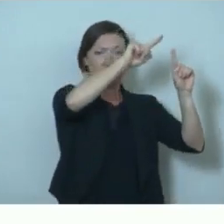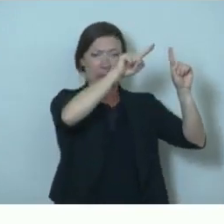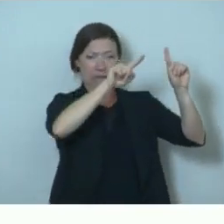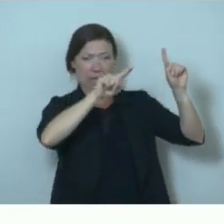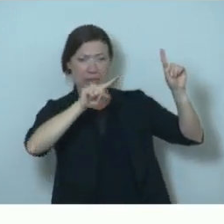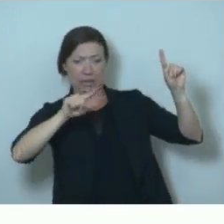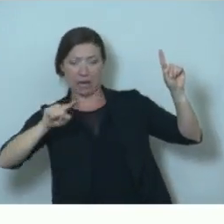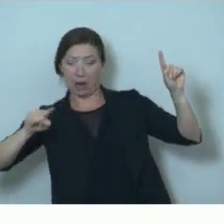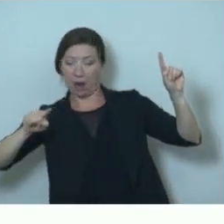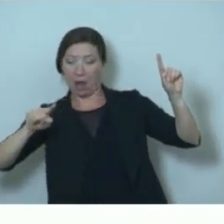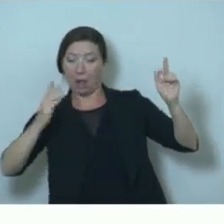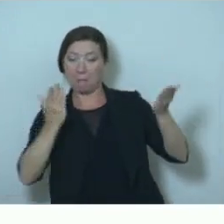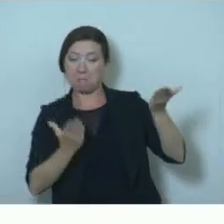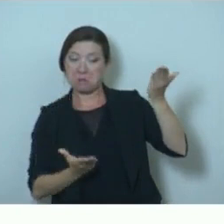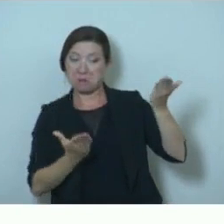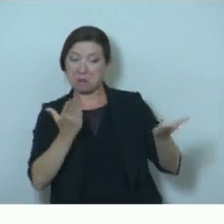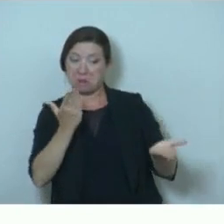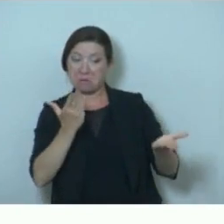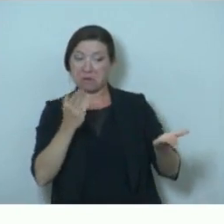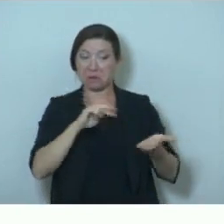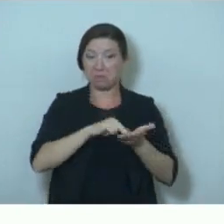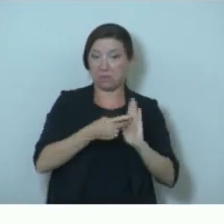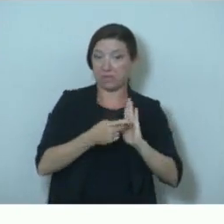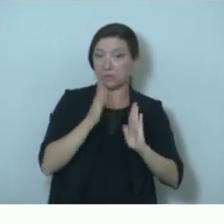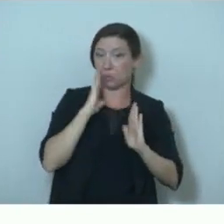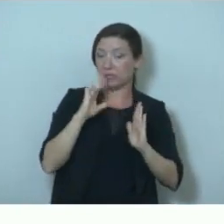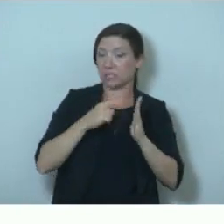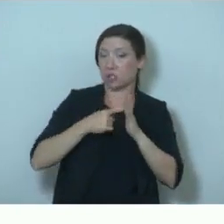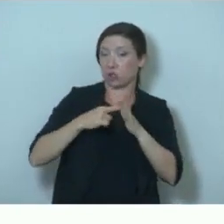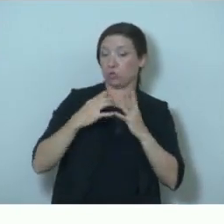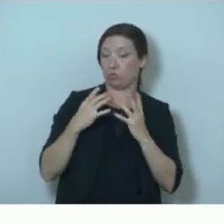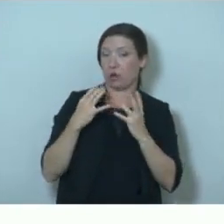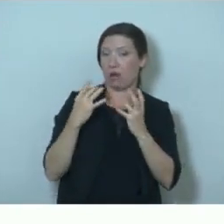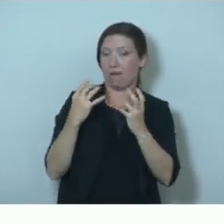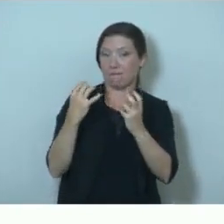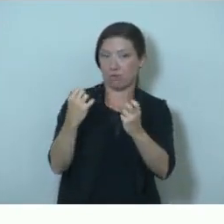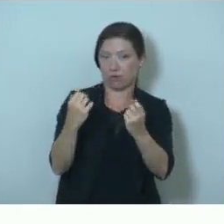THE RED AT THE PEAK THIS MAY BE EVIDENCE WE START TURNING THE CORNER IN THE NORTHWEST.